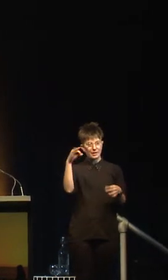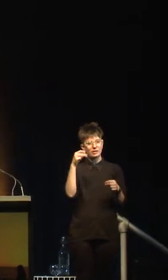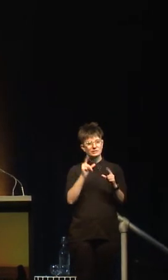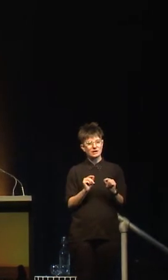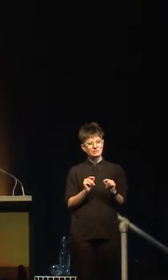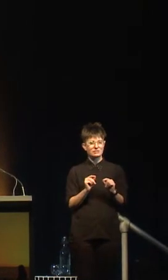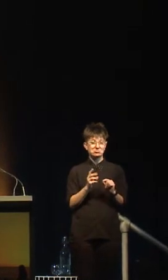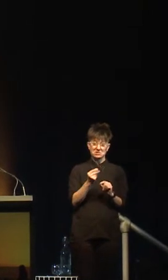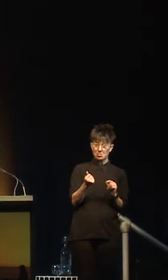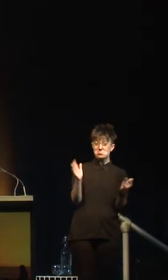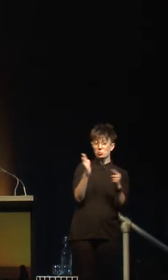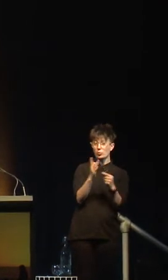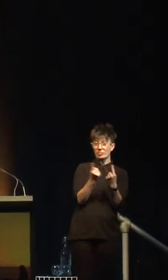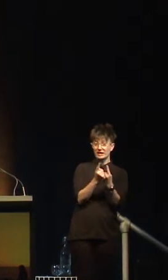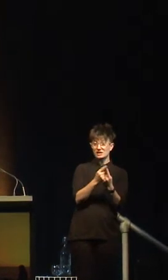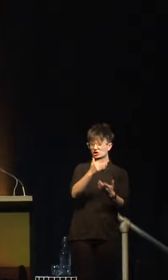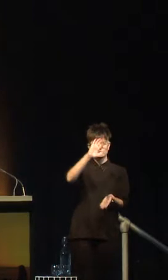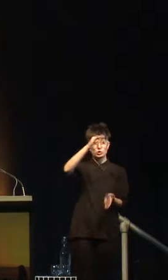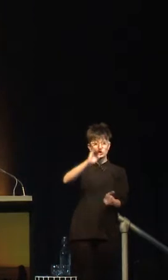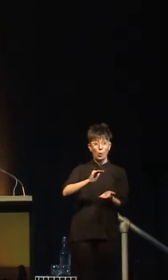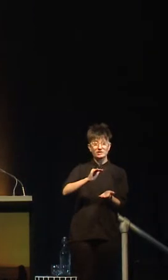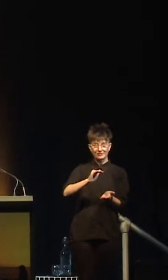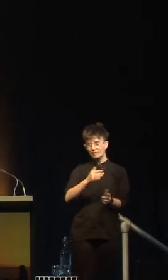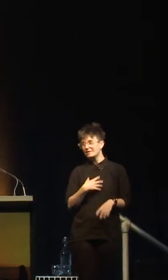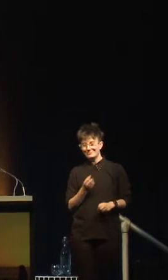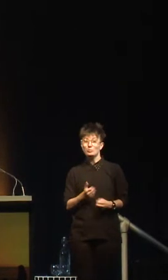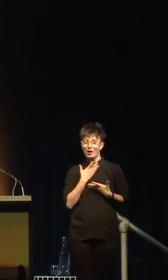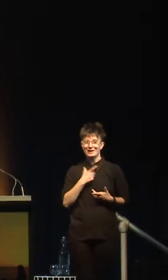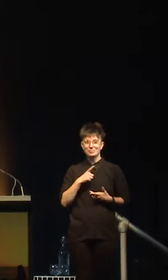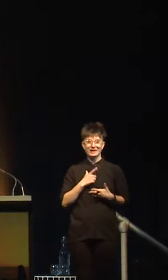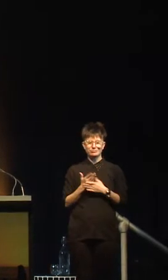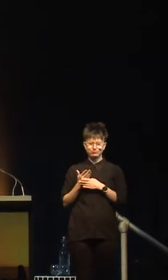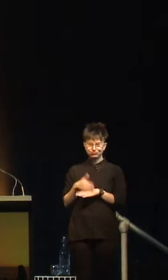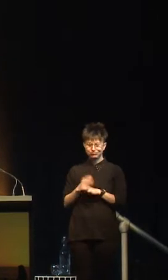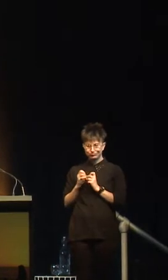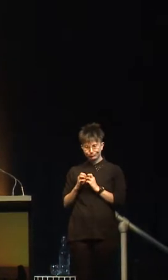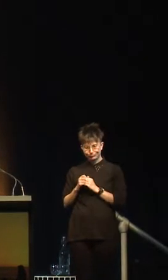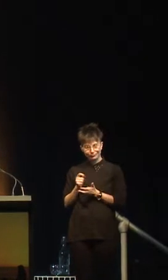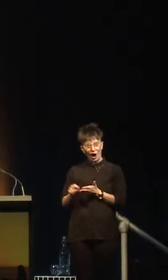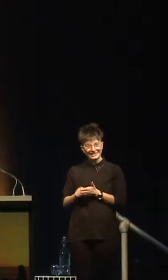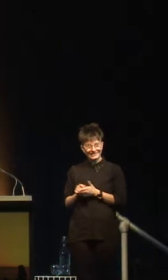actually quite short- surprisingly short, given how hard it was to write it. It sets